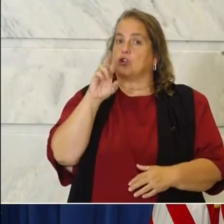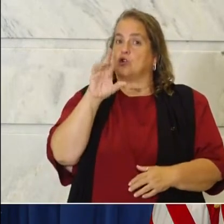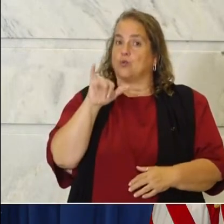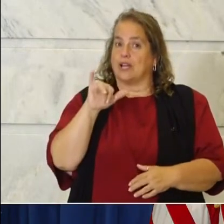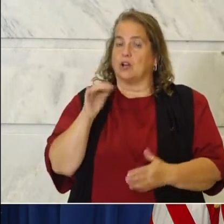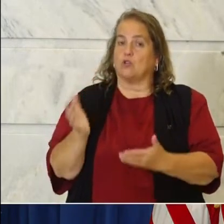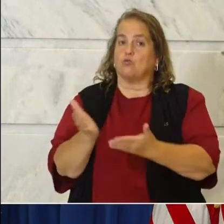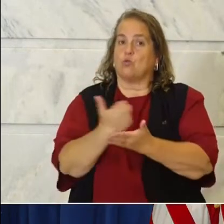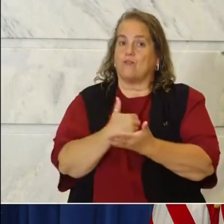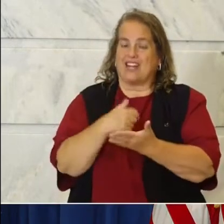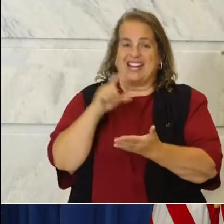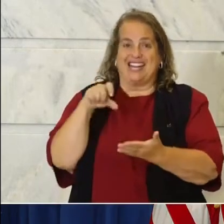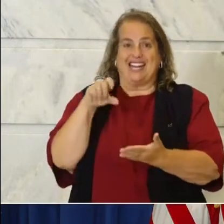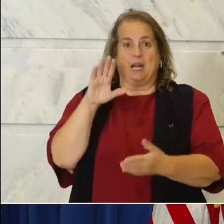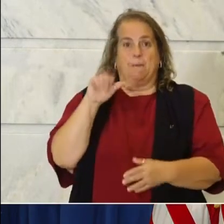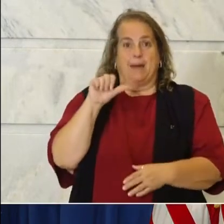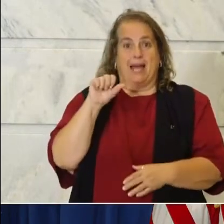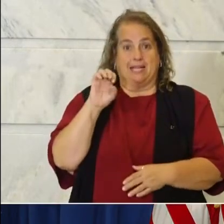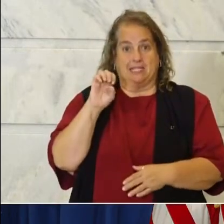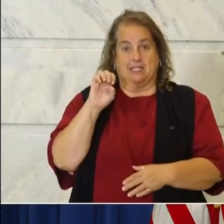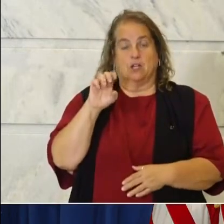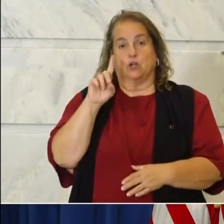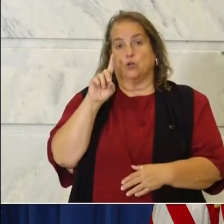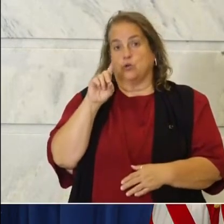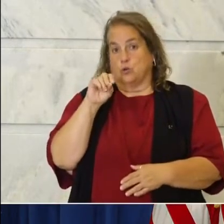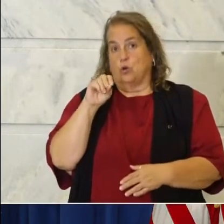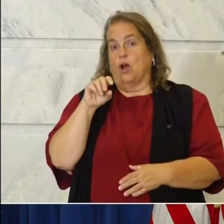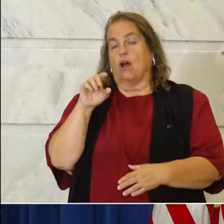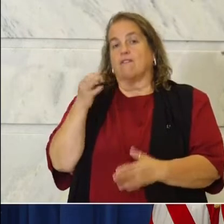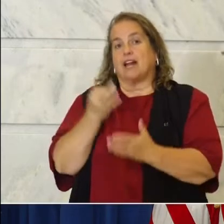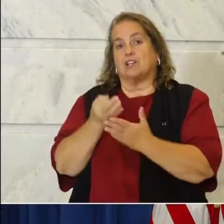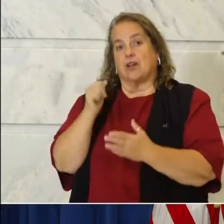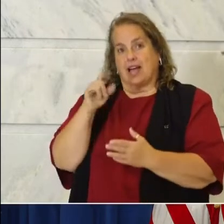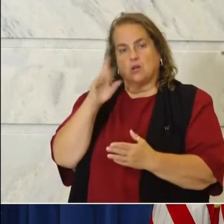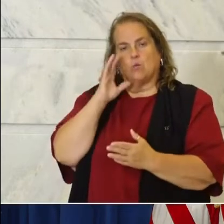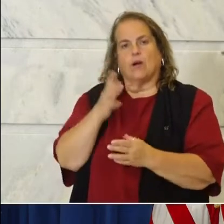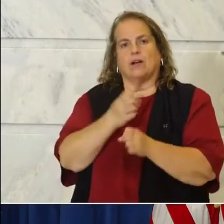financial aid will receive another $15 million above what we expected for the